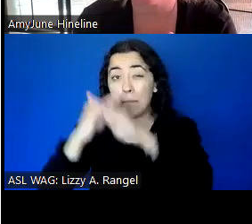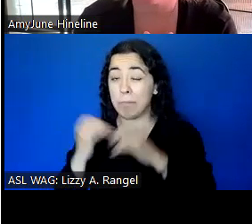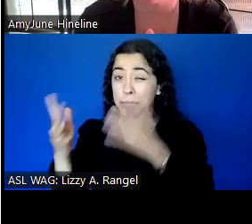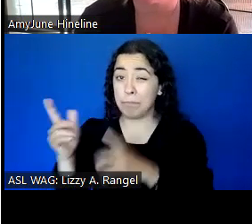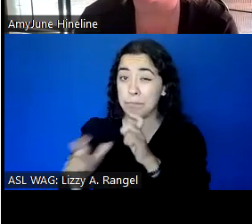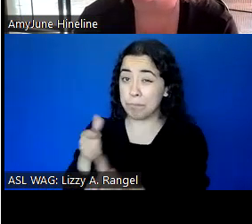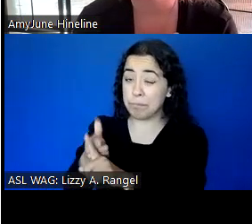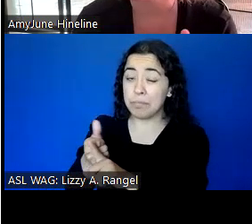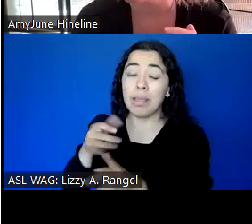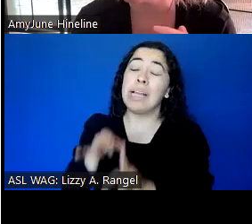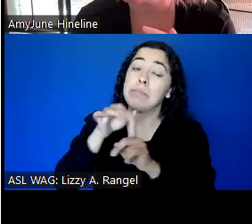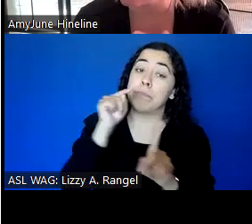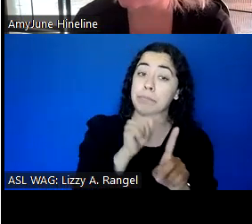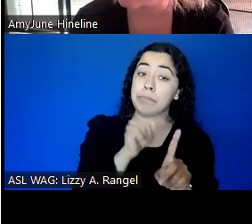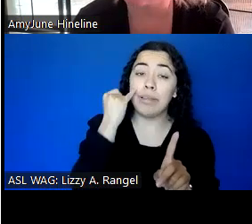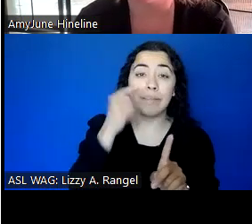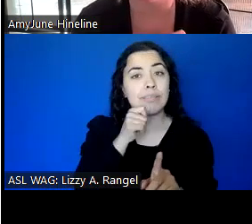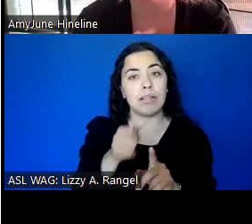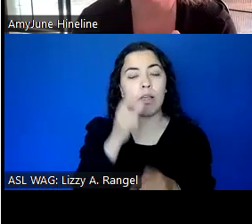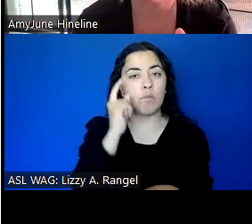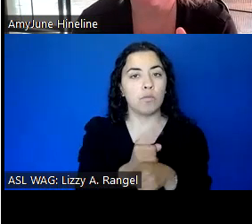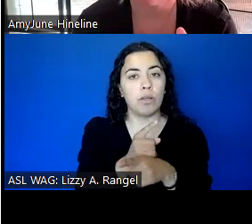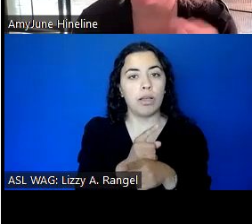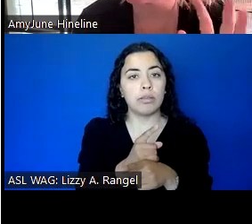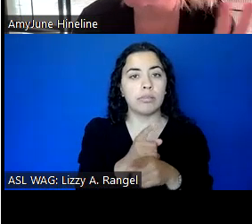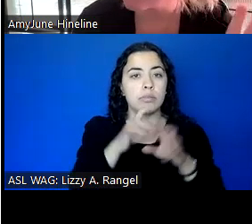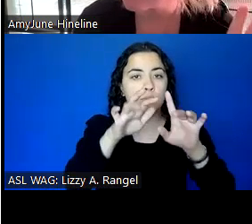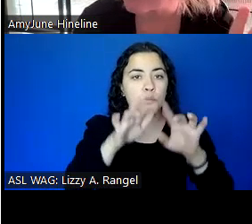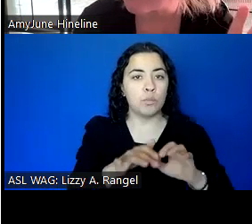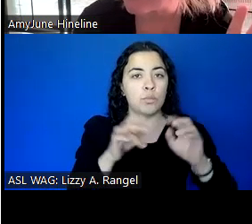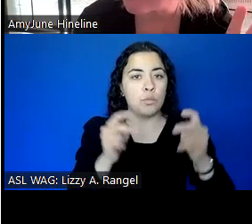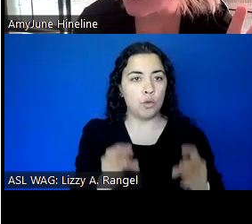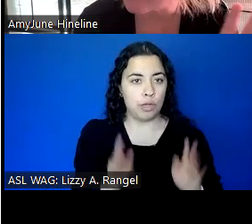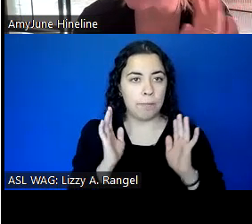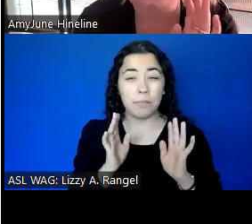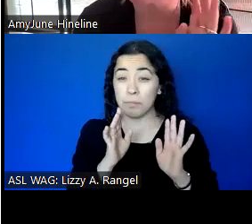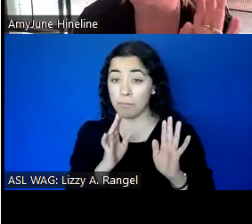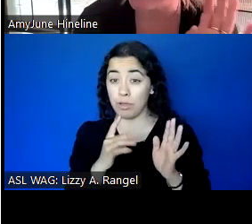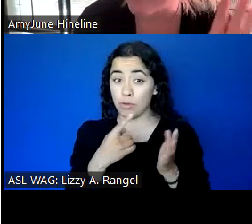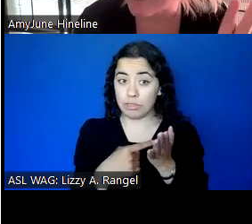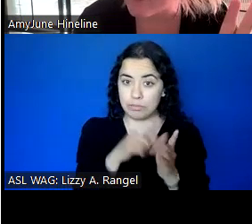have to have some symbols. Those can be very complicated to look at and enter yourselves. So